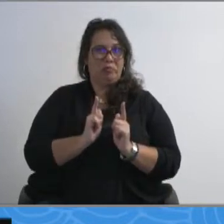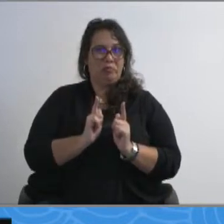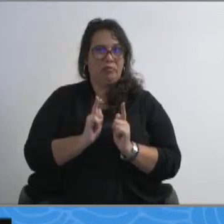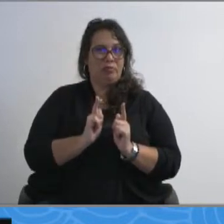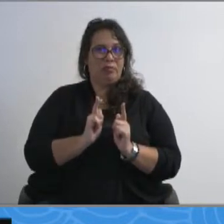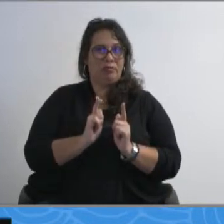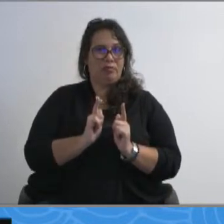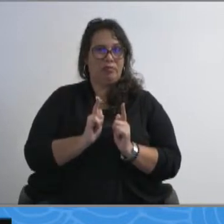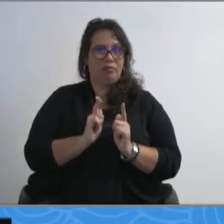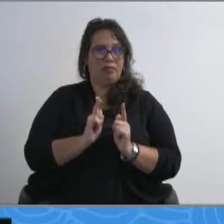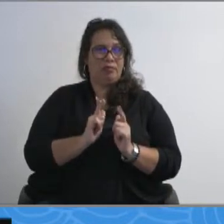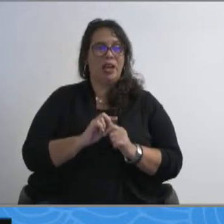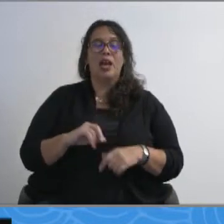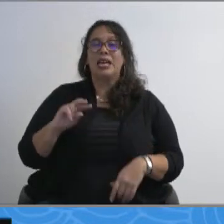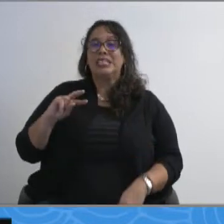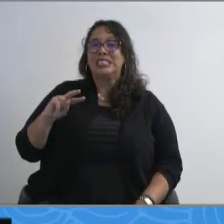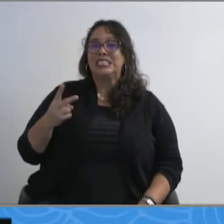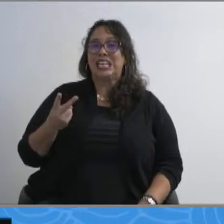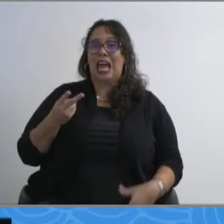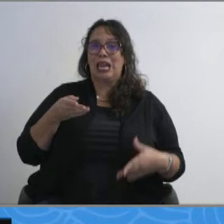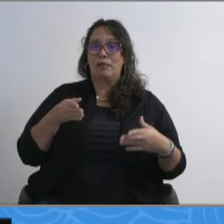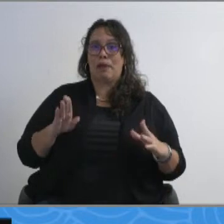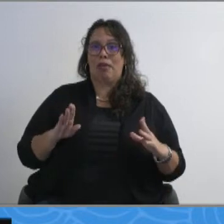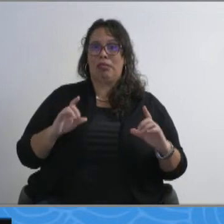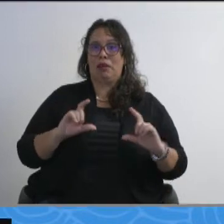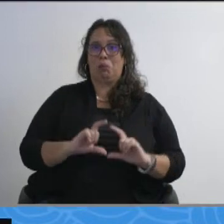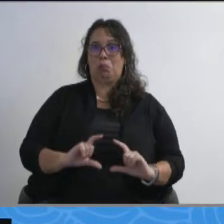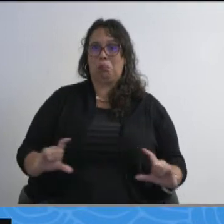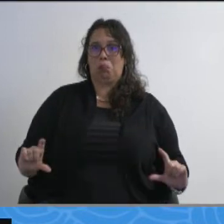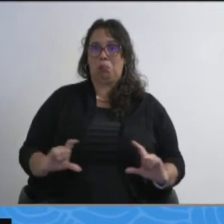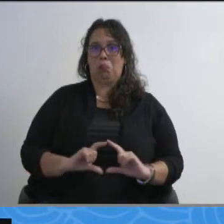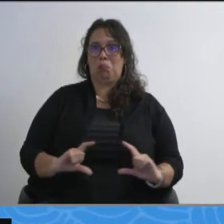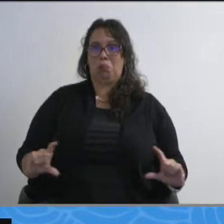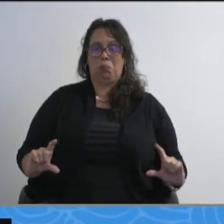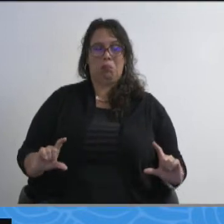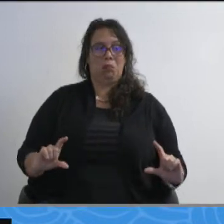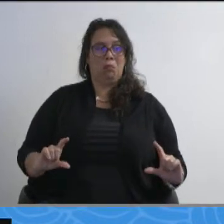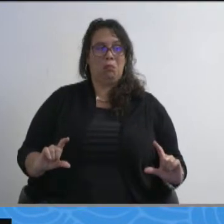We use a second method to say, "Okay, let's see. Instead of the 10 highest and the 10 lowest,